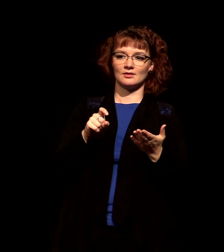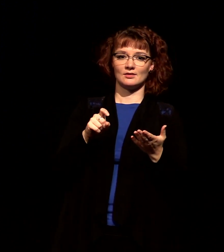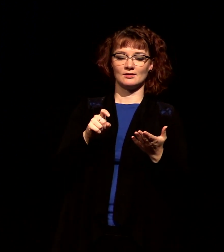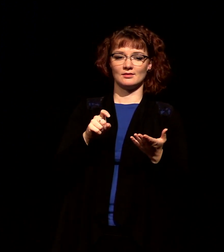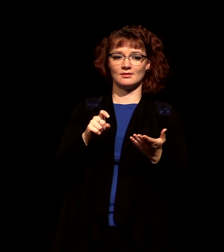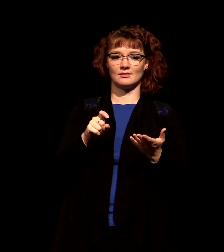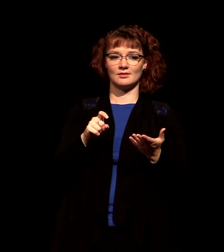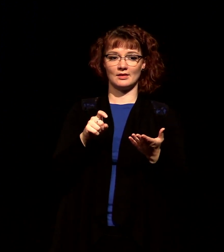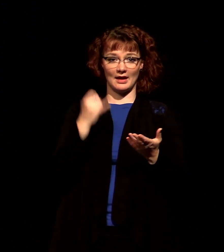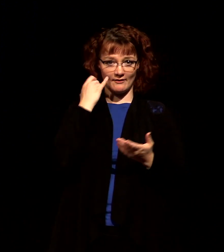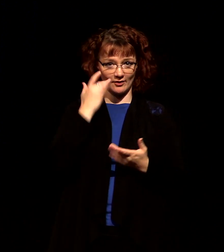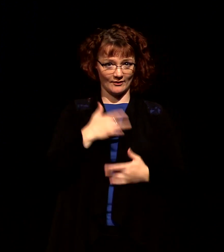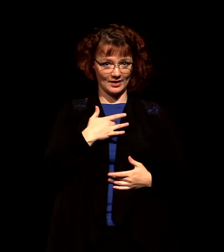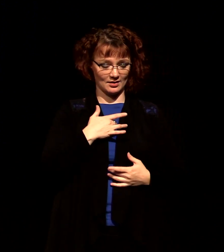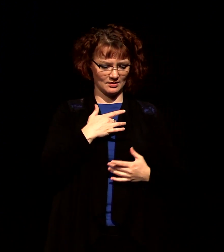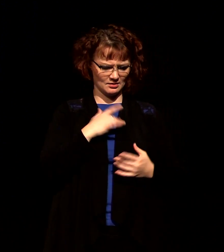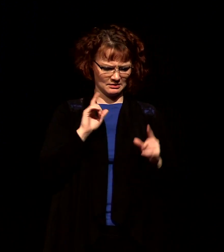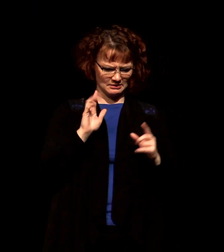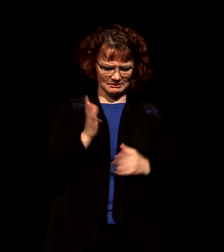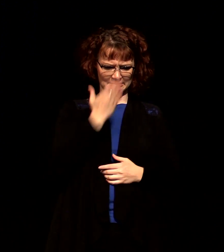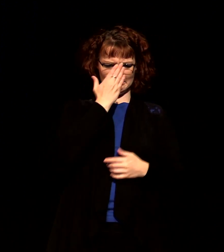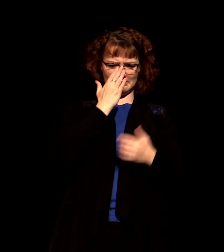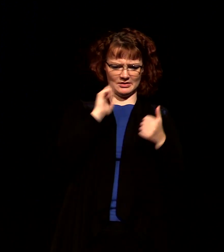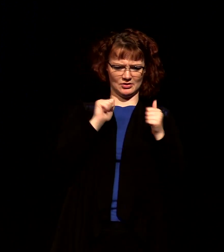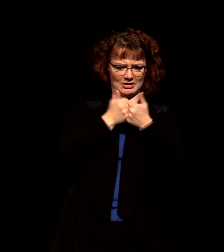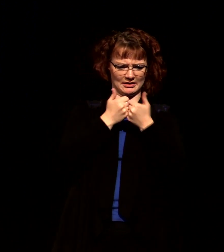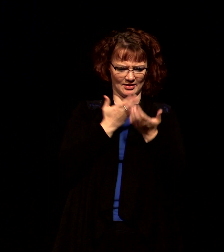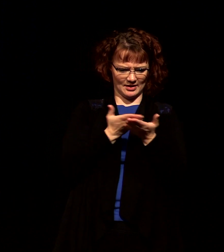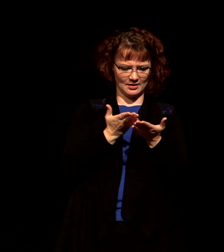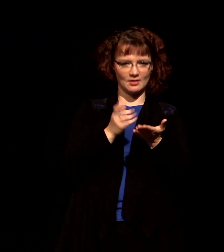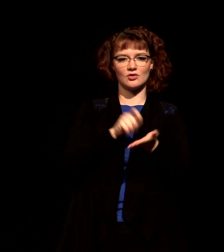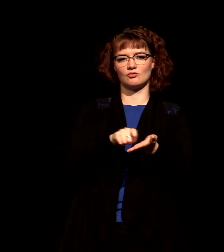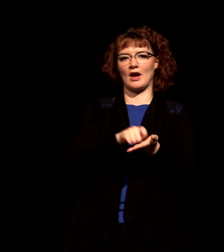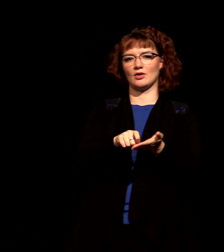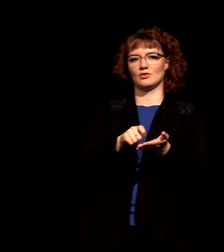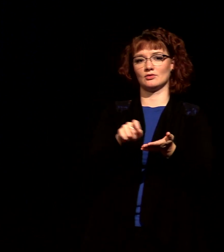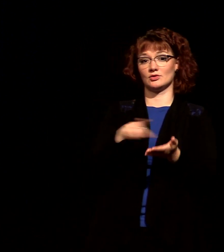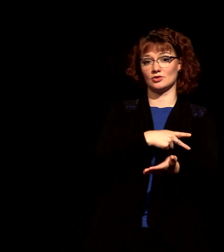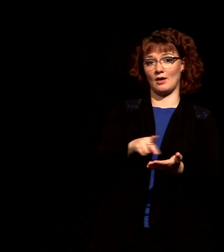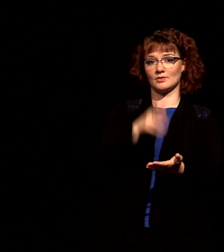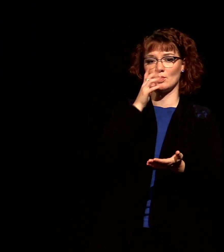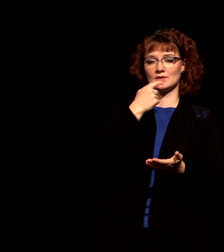difficult place. The Psalmist who would say to you Yahweh is